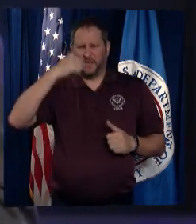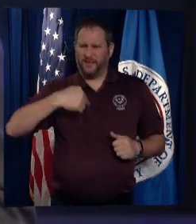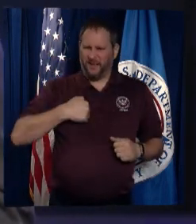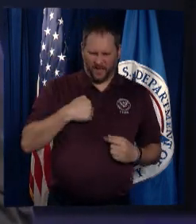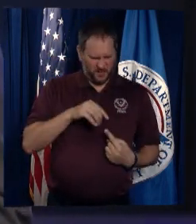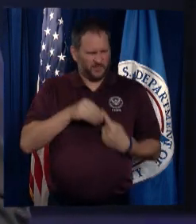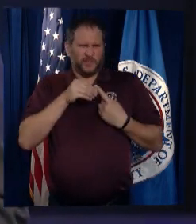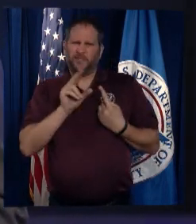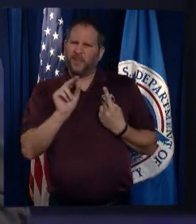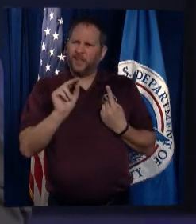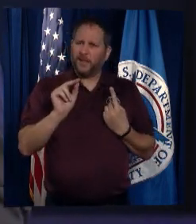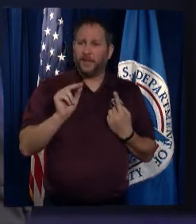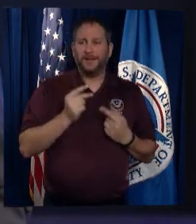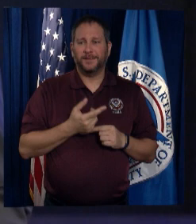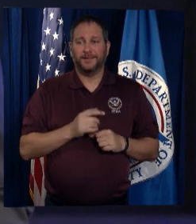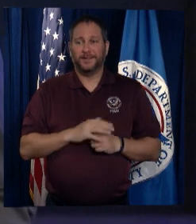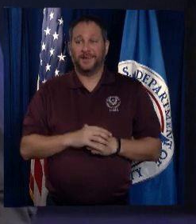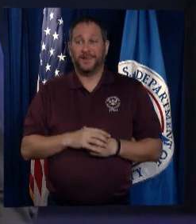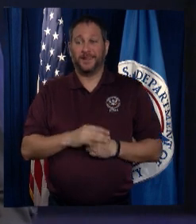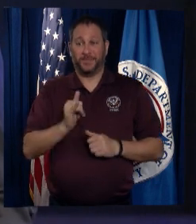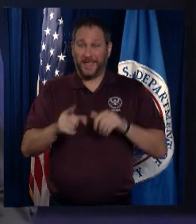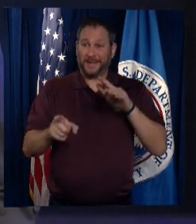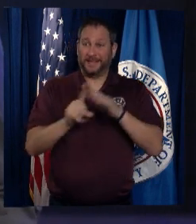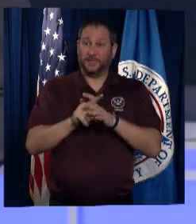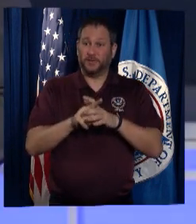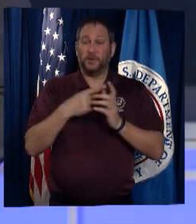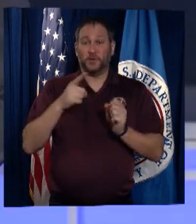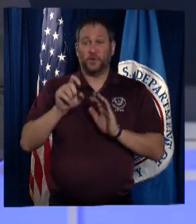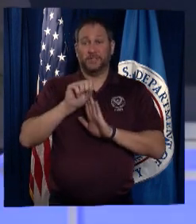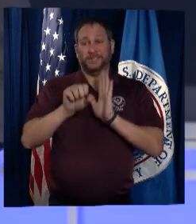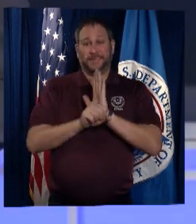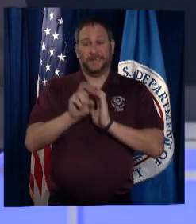organizations, "You all need to get your act together and provide us a single